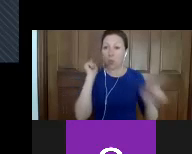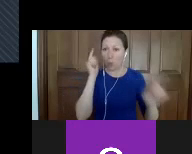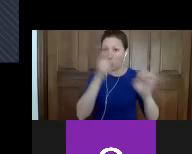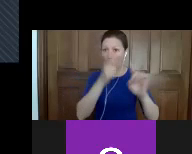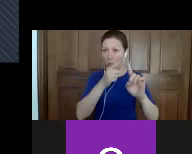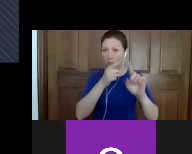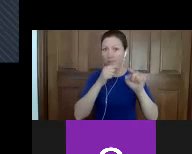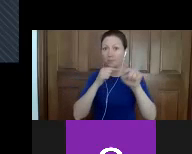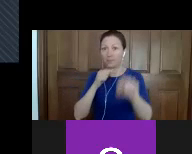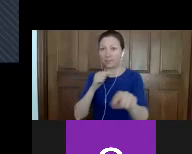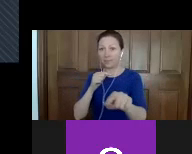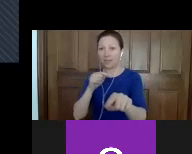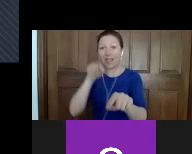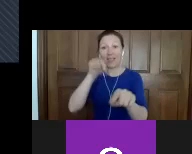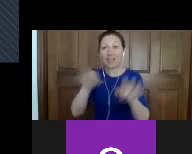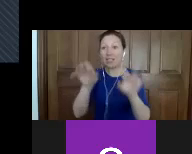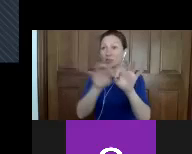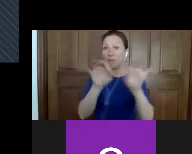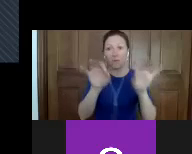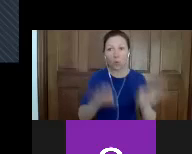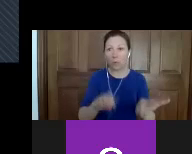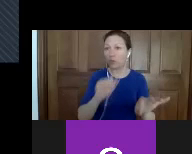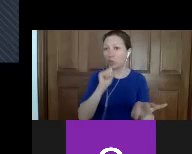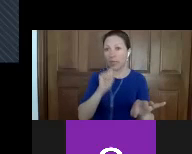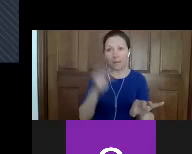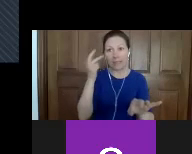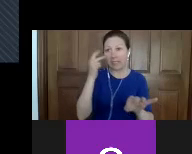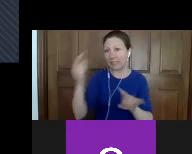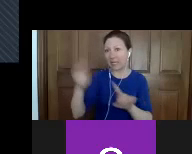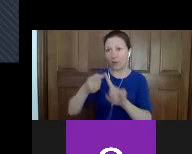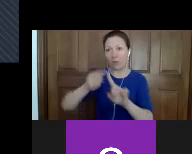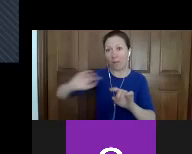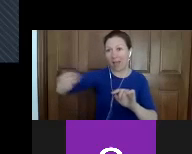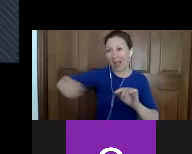by any hiring staff, so the recruiter won't ever actually see this form. It goes to a